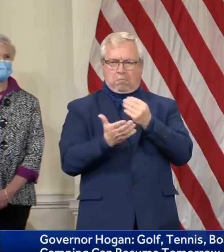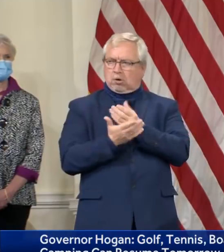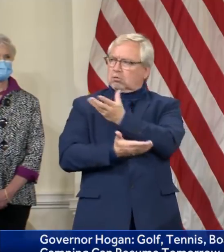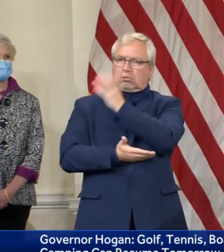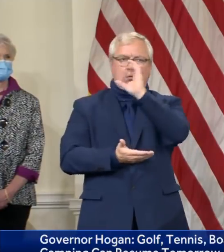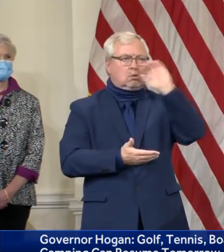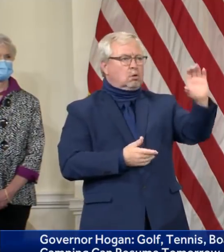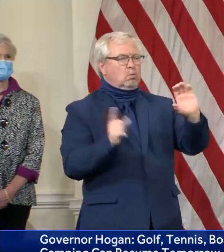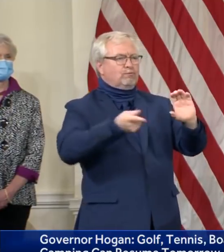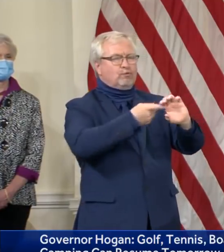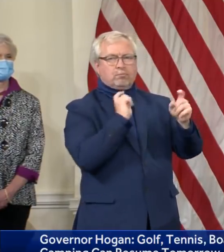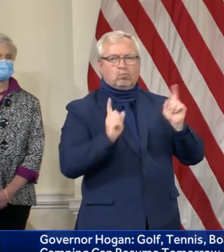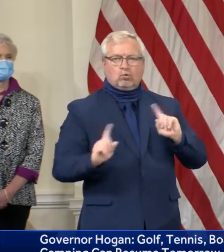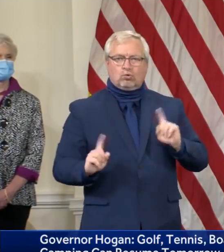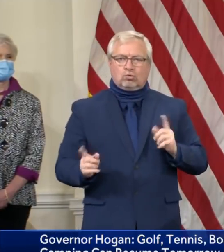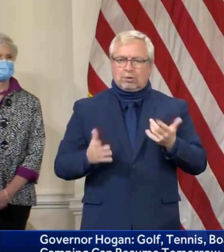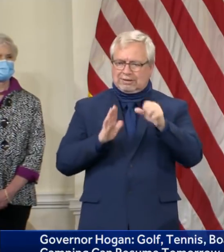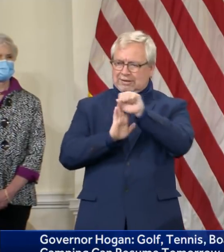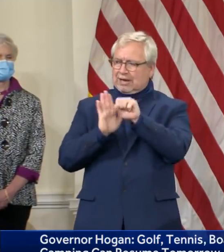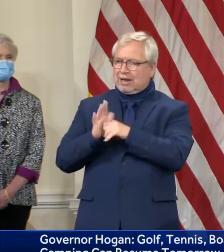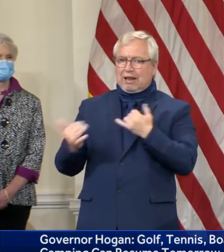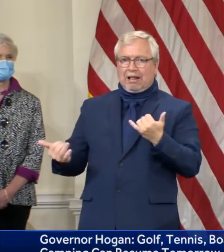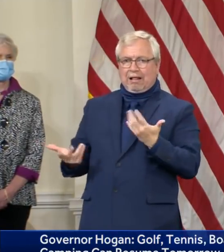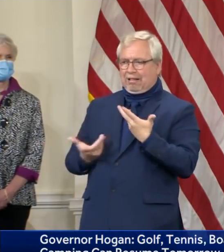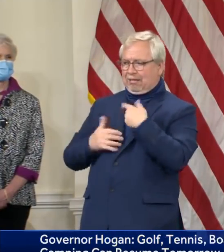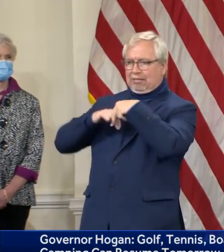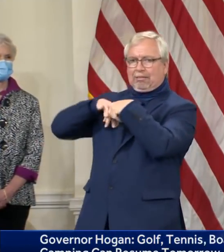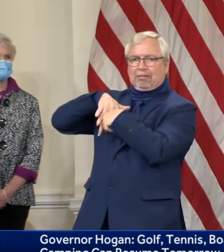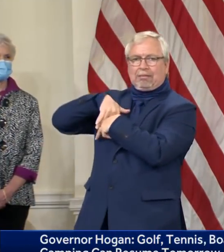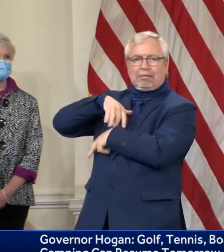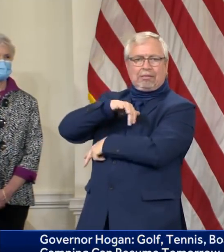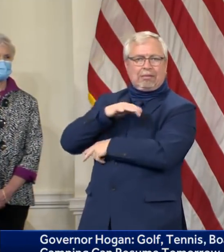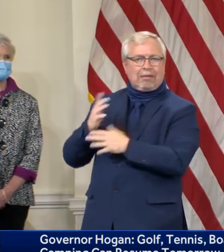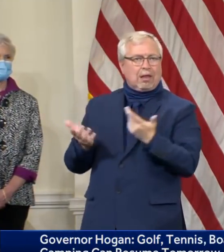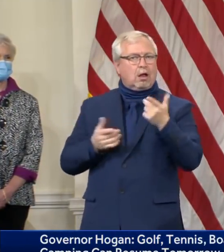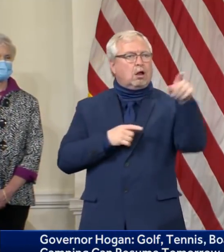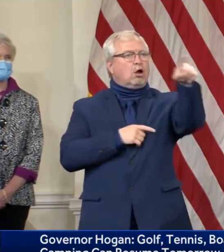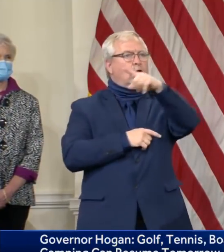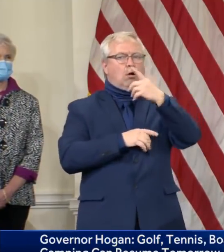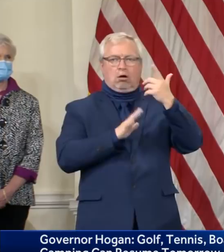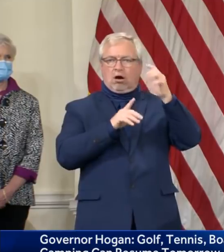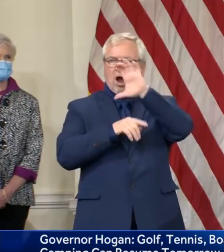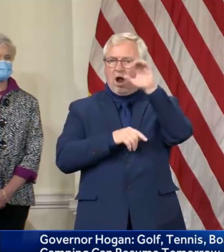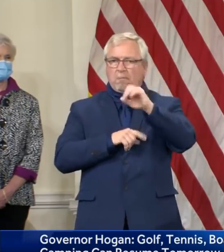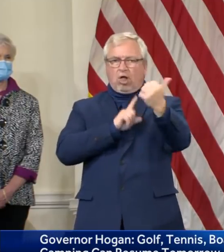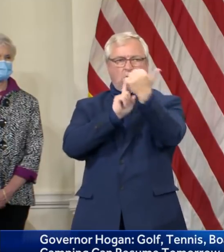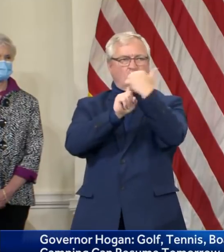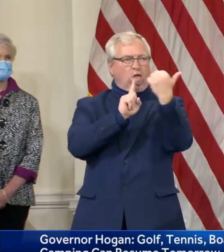I UNDERSTAND IT IS A LARGE AMOUNT.